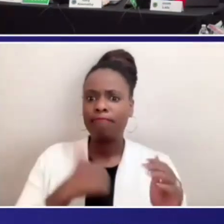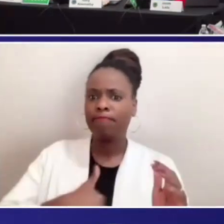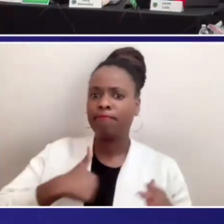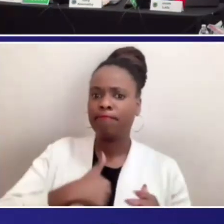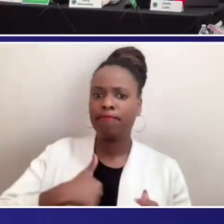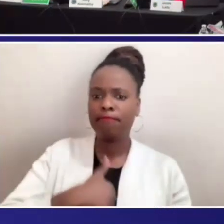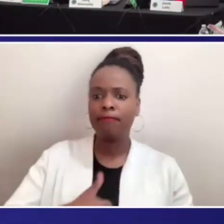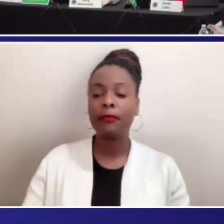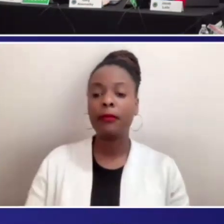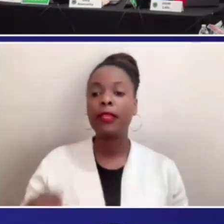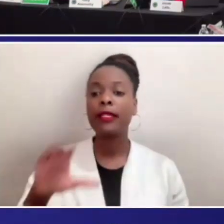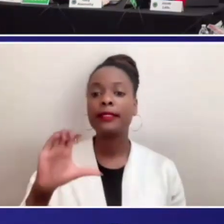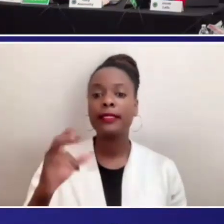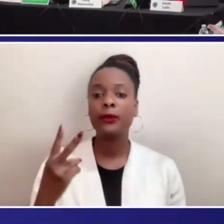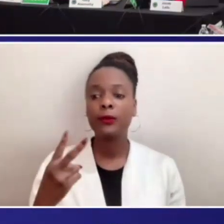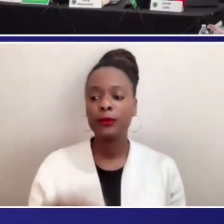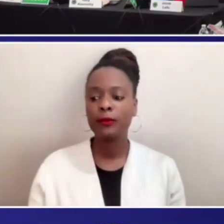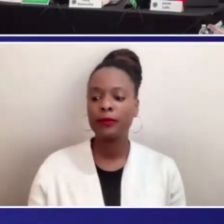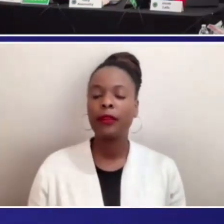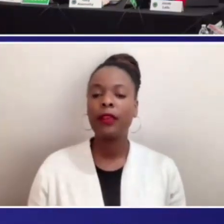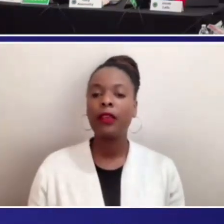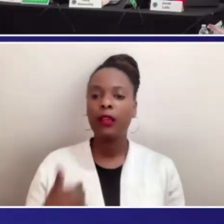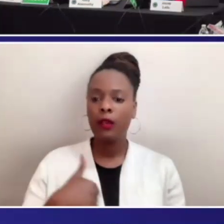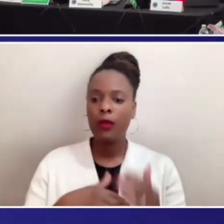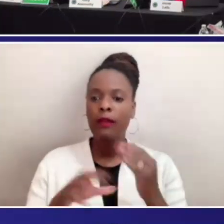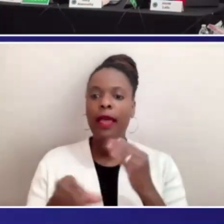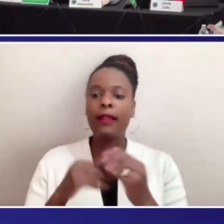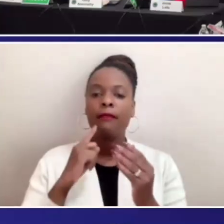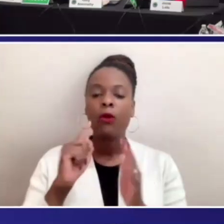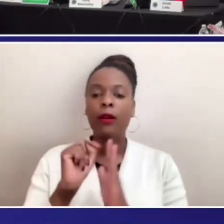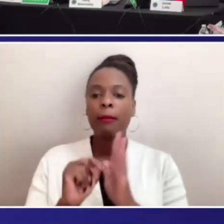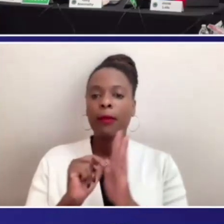(c)(2), we have added for a period of enrollment through June 30,